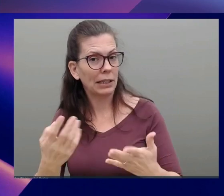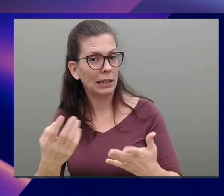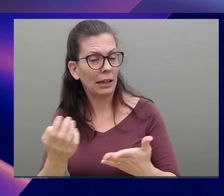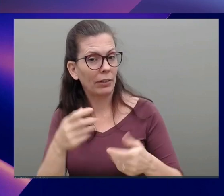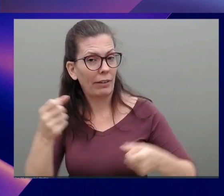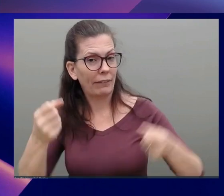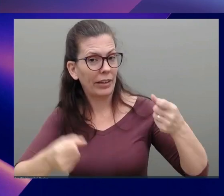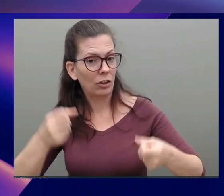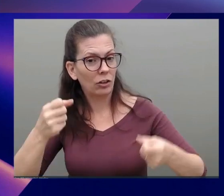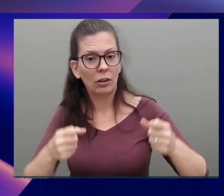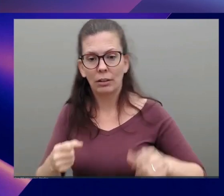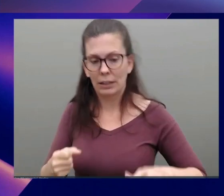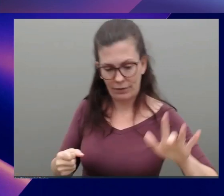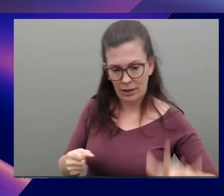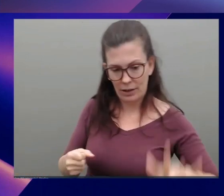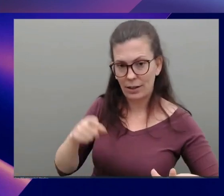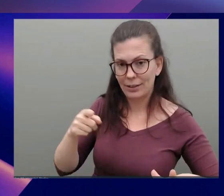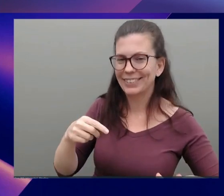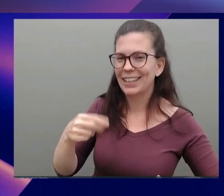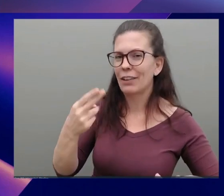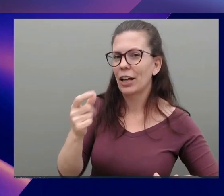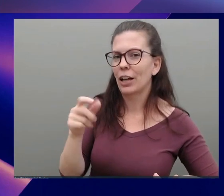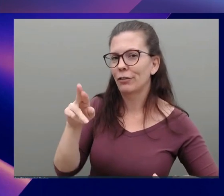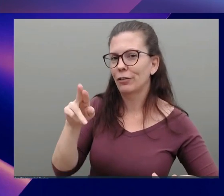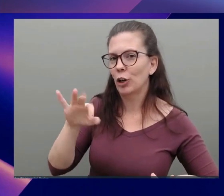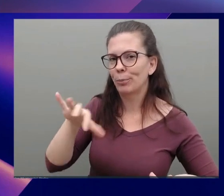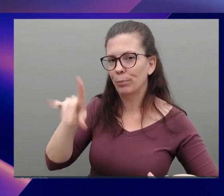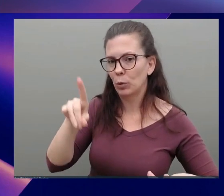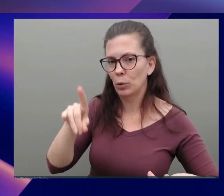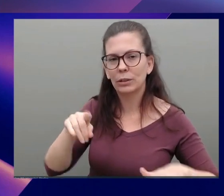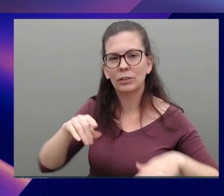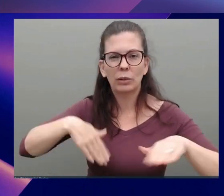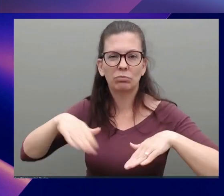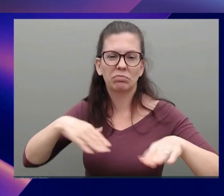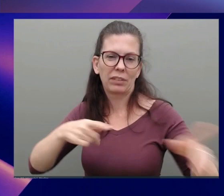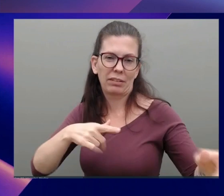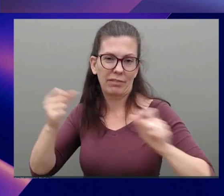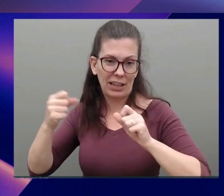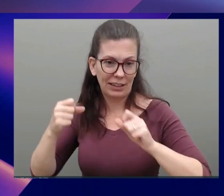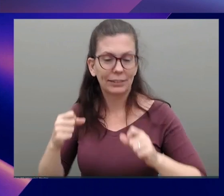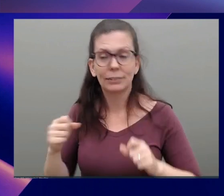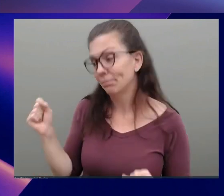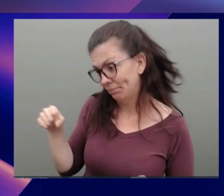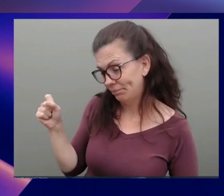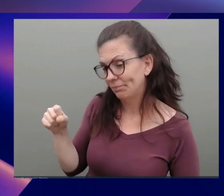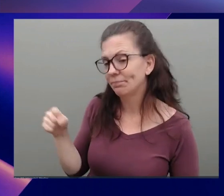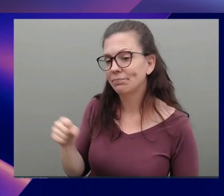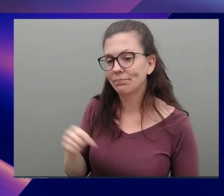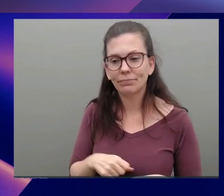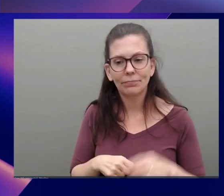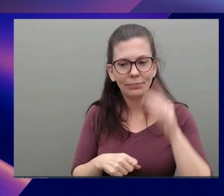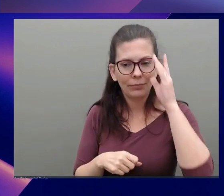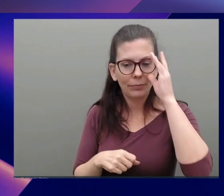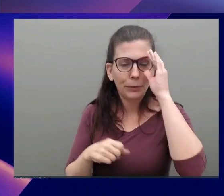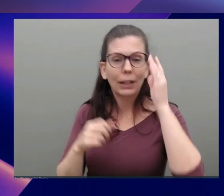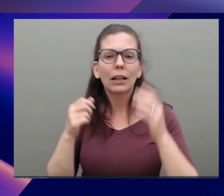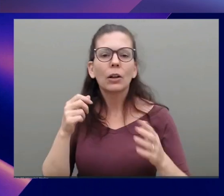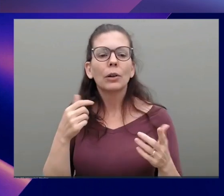then I have the hoverboard, so I can fastly- You can walk or you can hoverboard. Exactly. So, let me see if I... We have time for one more drone-